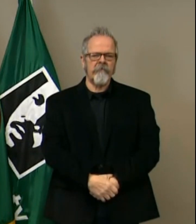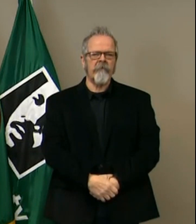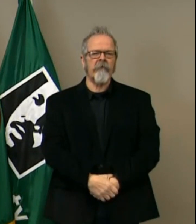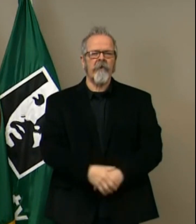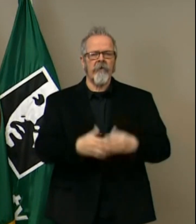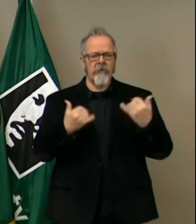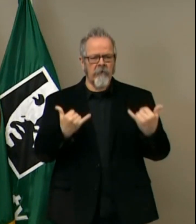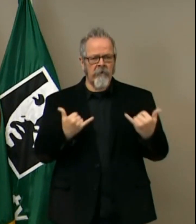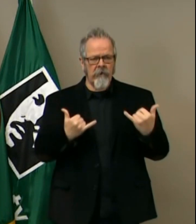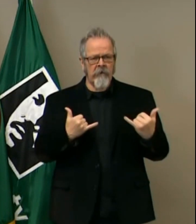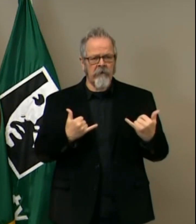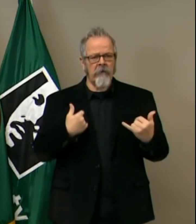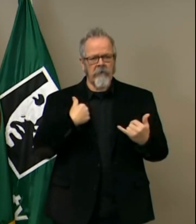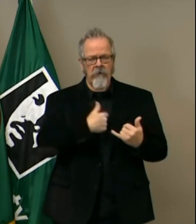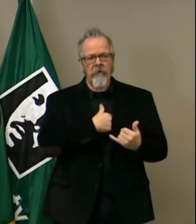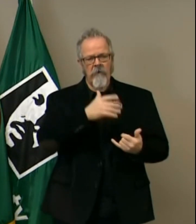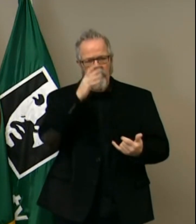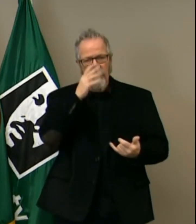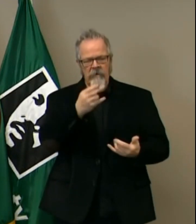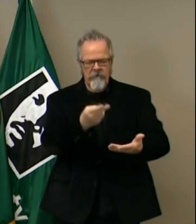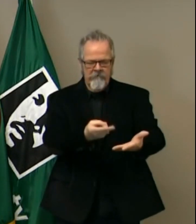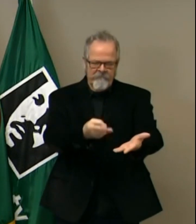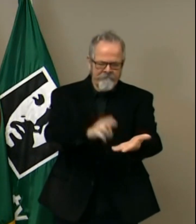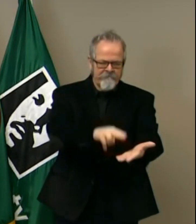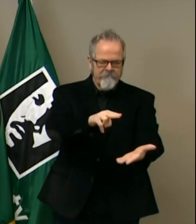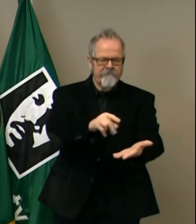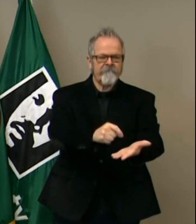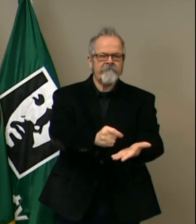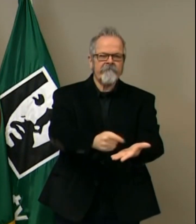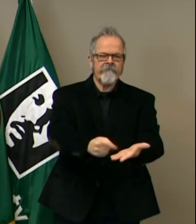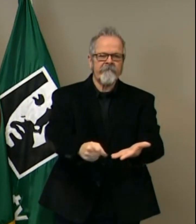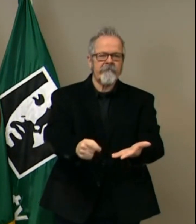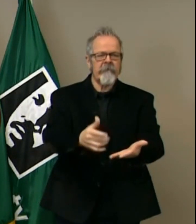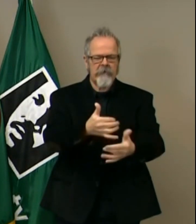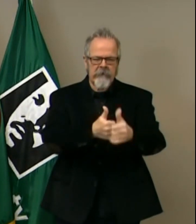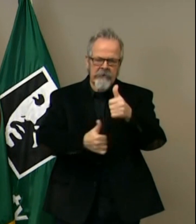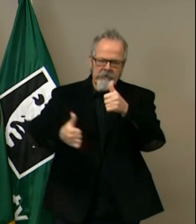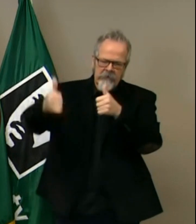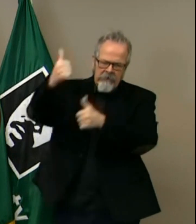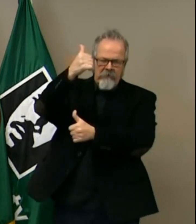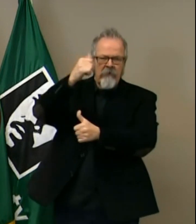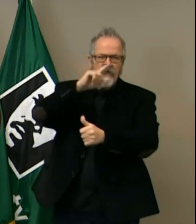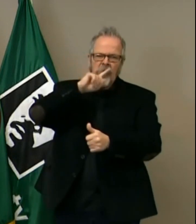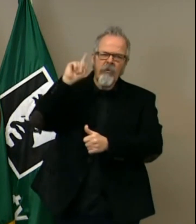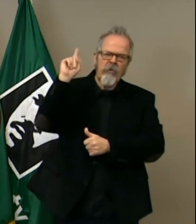temporarily shutting down restaurants bars entertainment and recreational